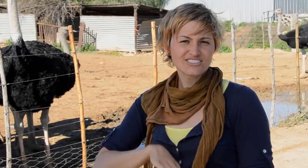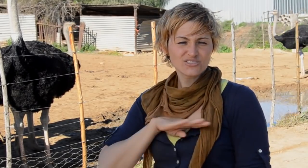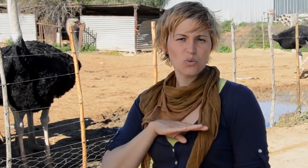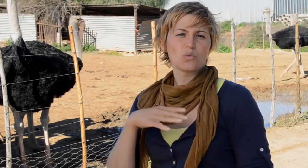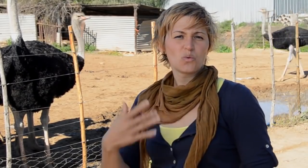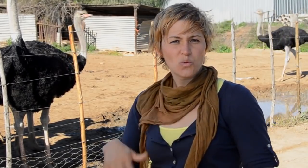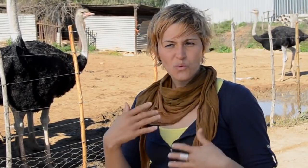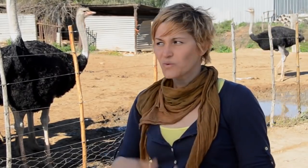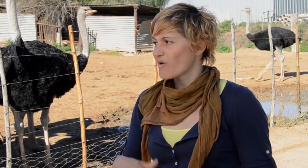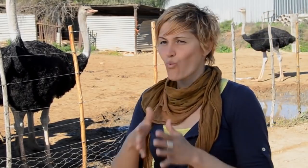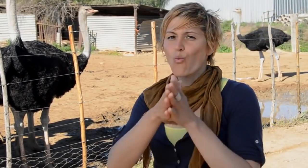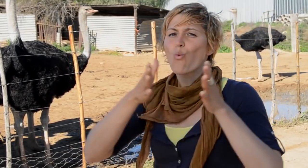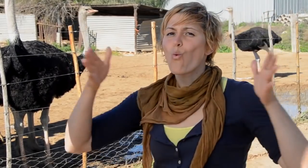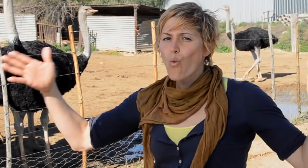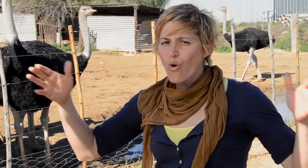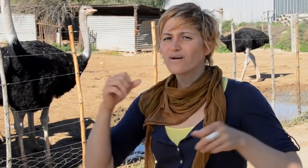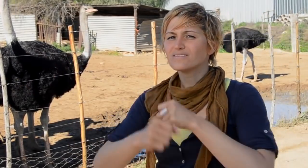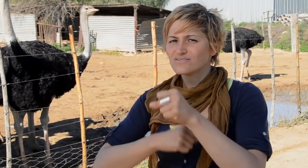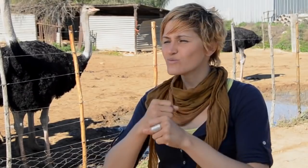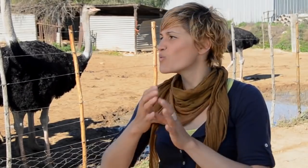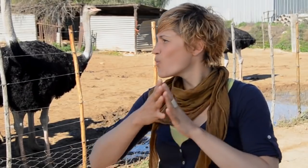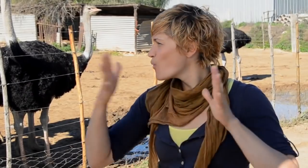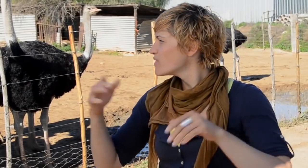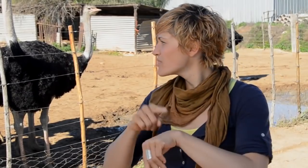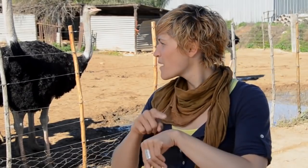quite a long life span.